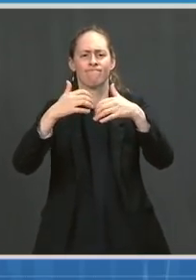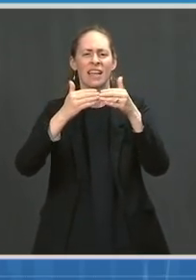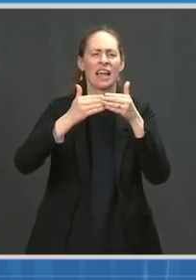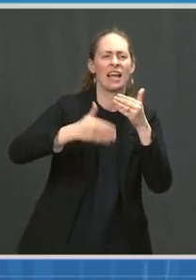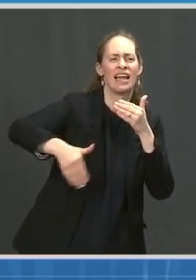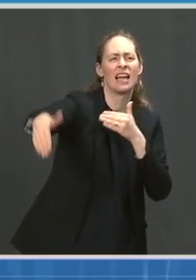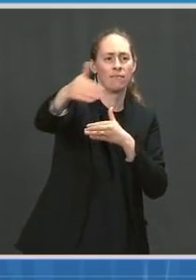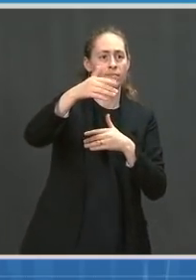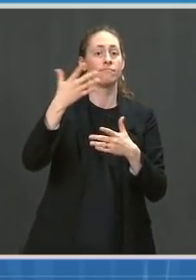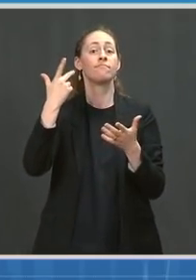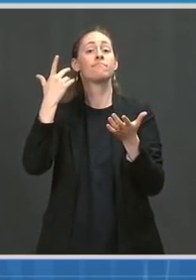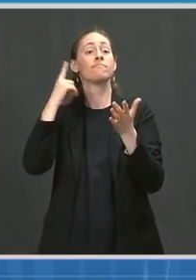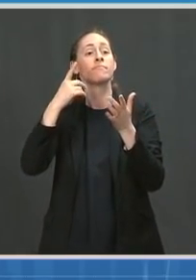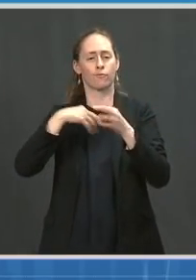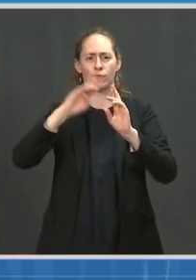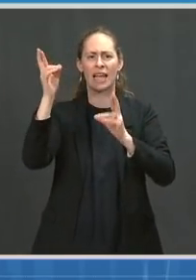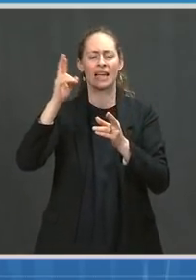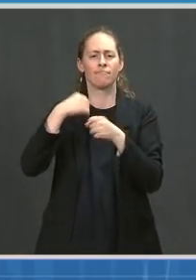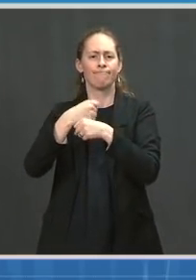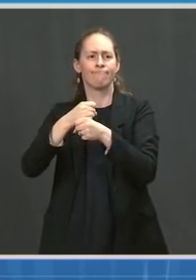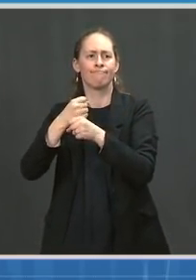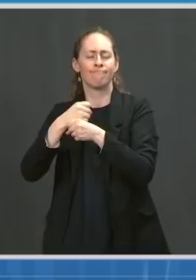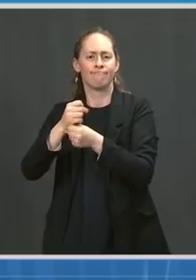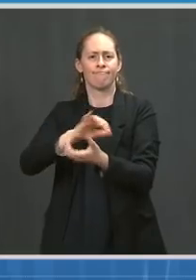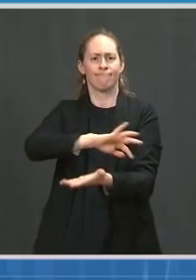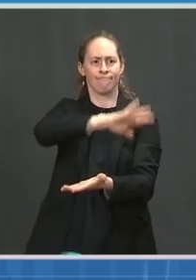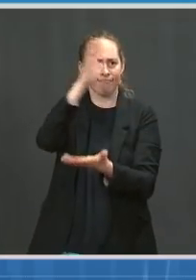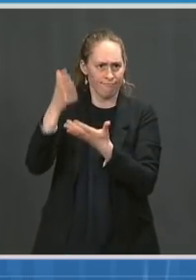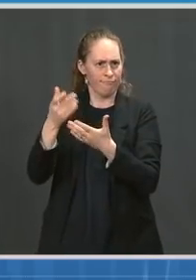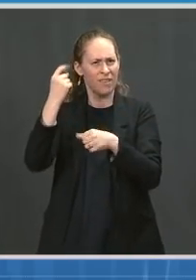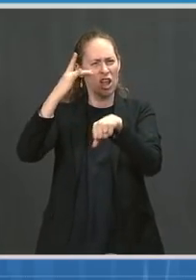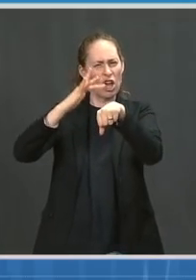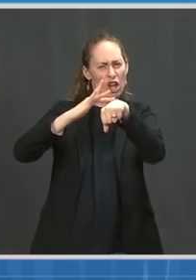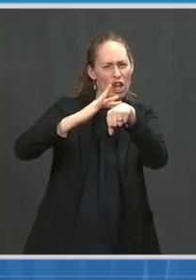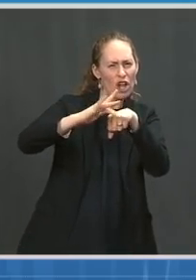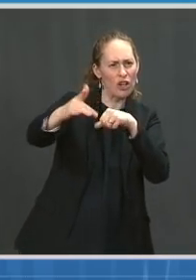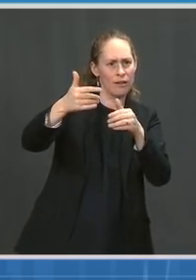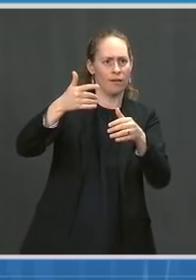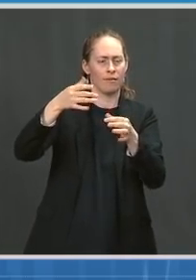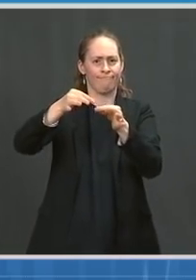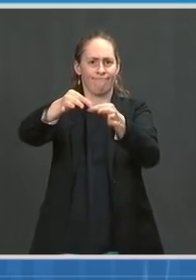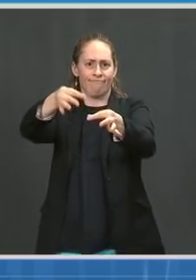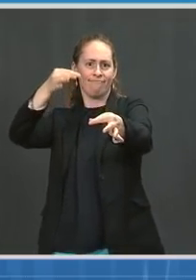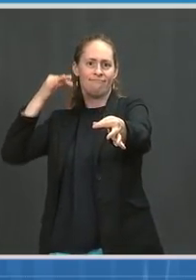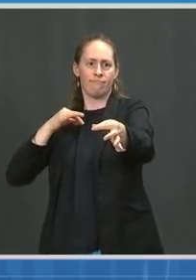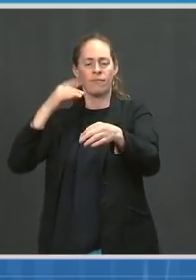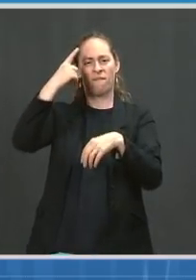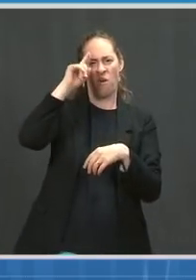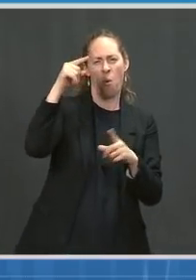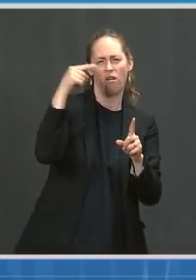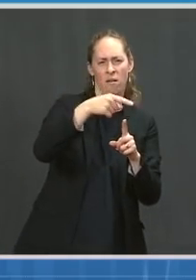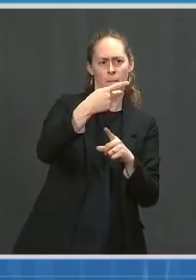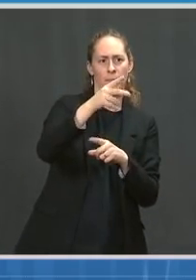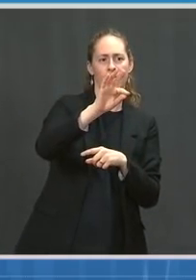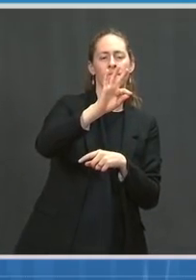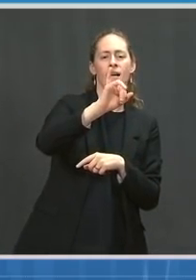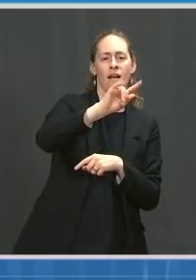and delivery schedules for both the Pfizer and Moderna vaccines and to secure enough Pfizer and Moderna doses